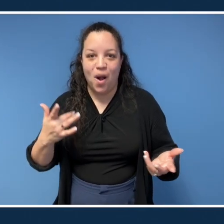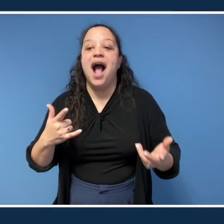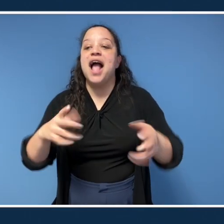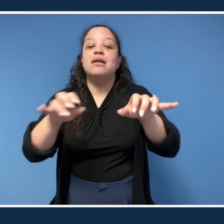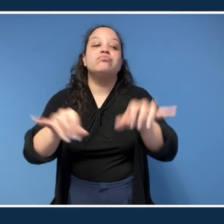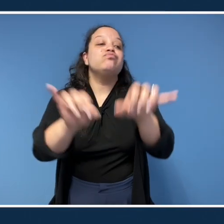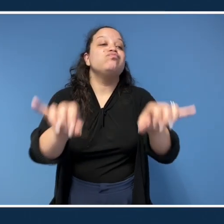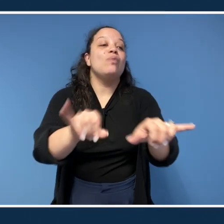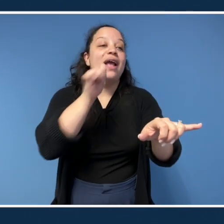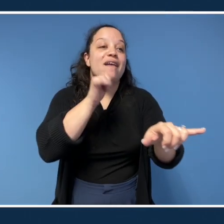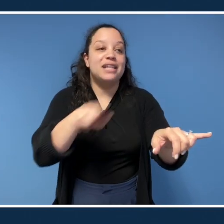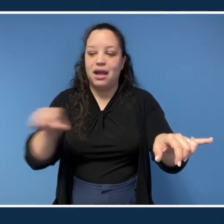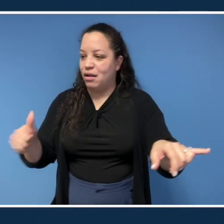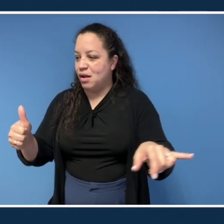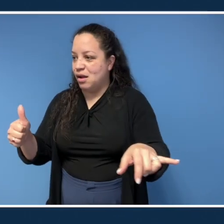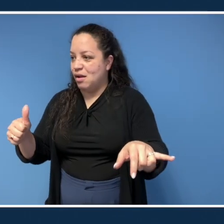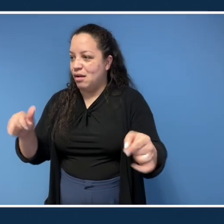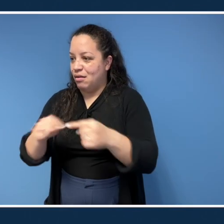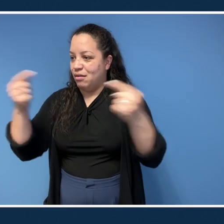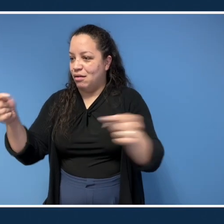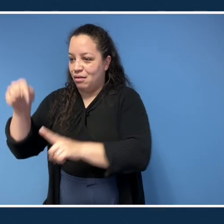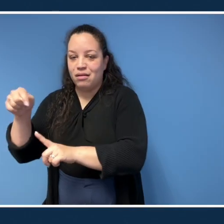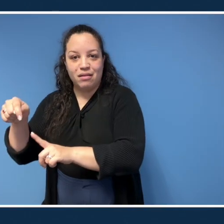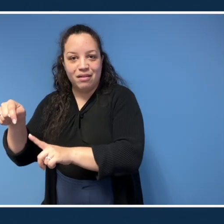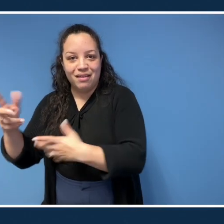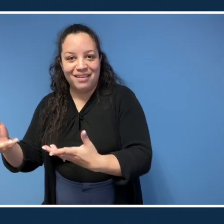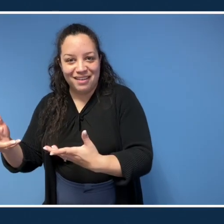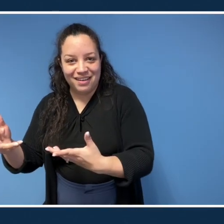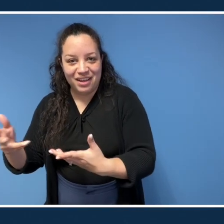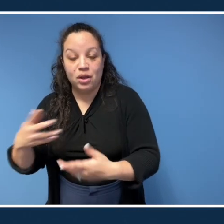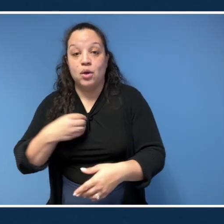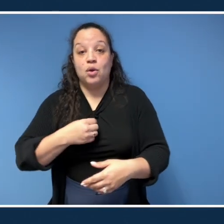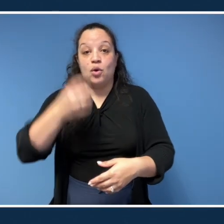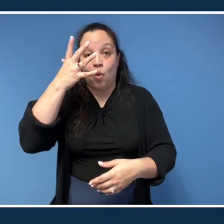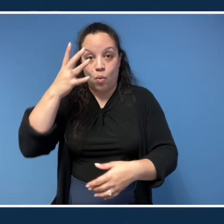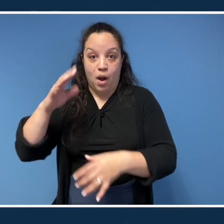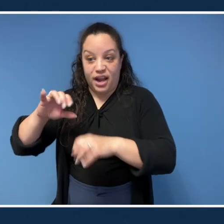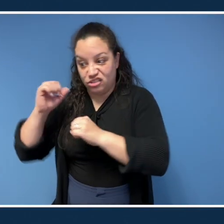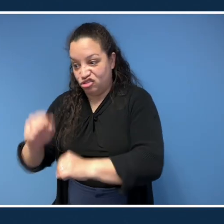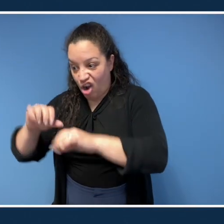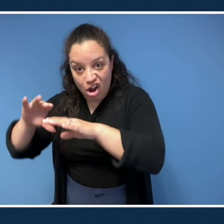quo. And not to get into a lot of terminology with the white solidarity and white social capital that we've talked about,